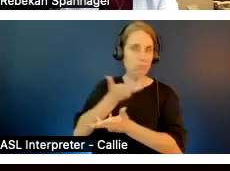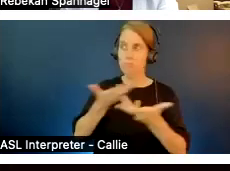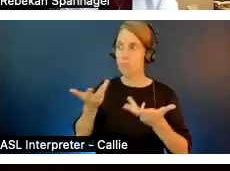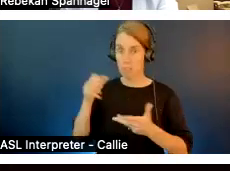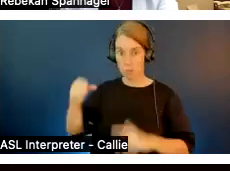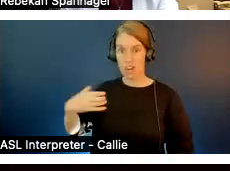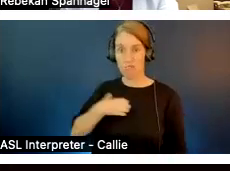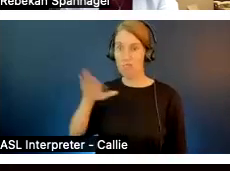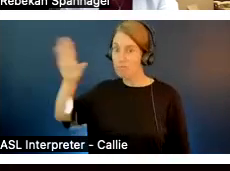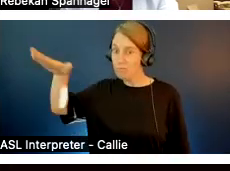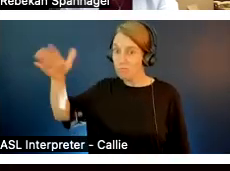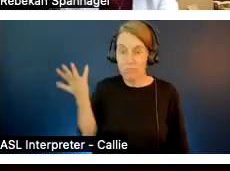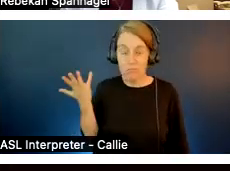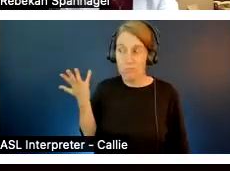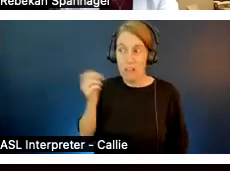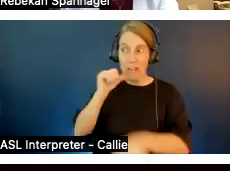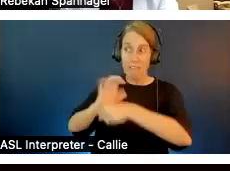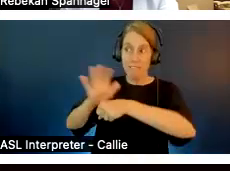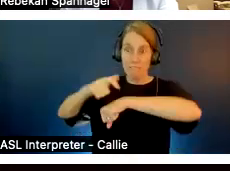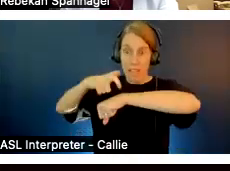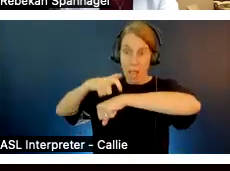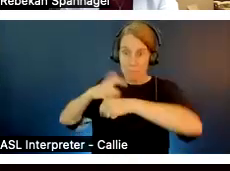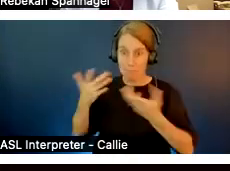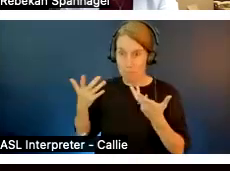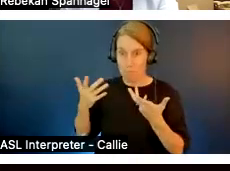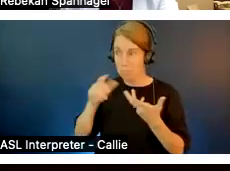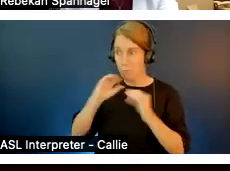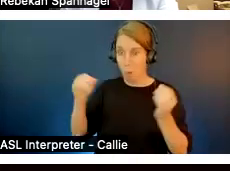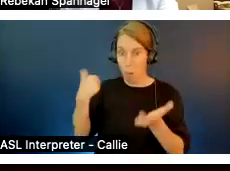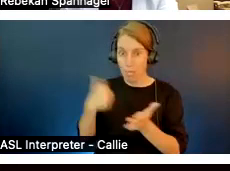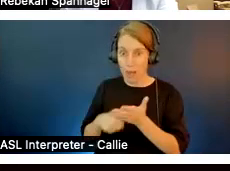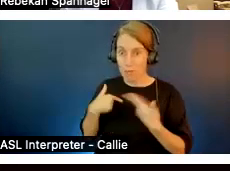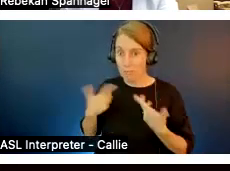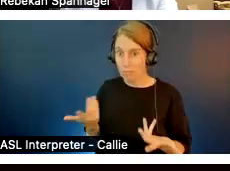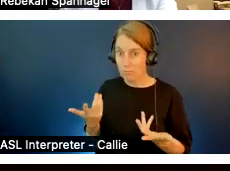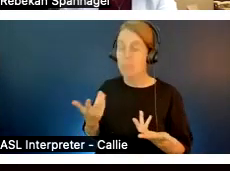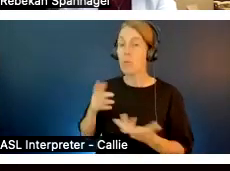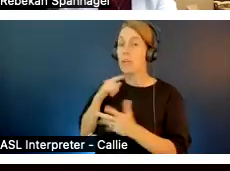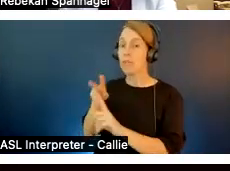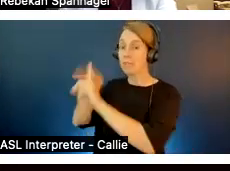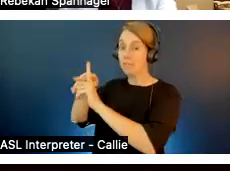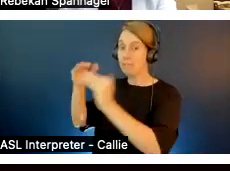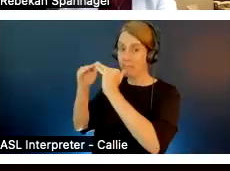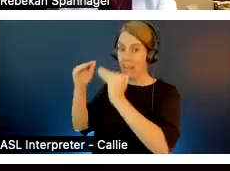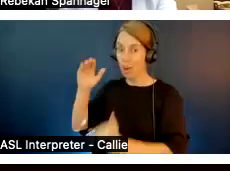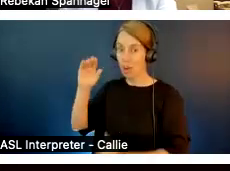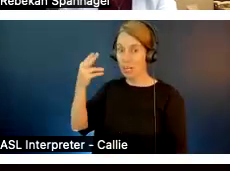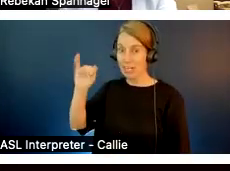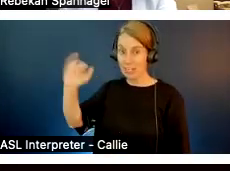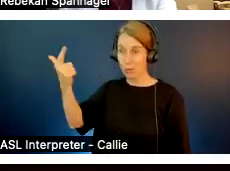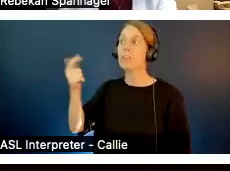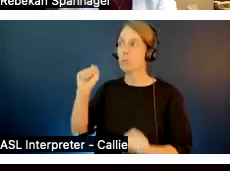good notice as part of your fair hearing or appeal request and even if you think it was a minor thing